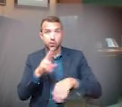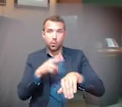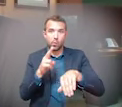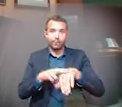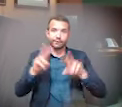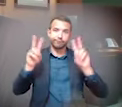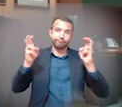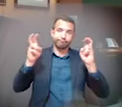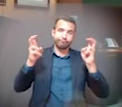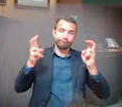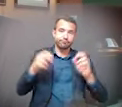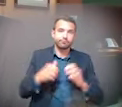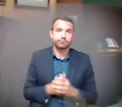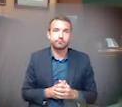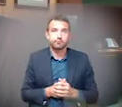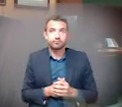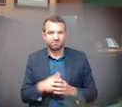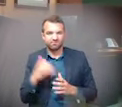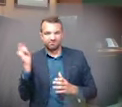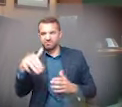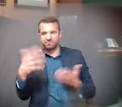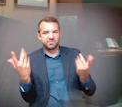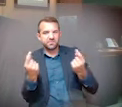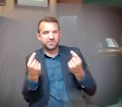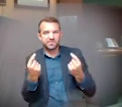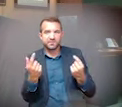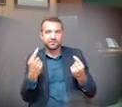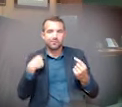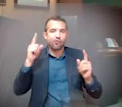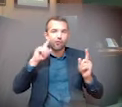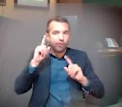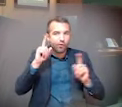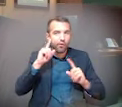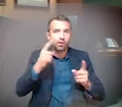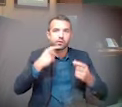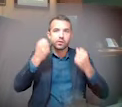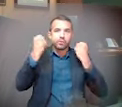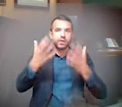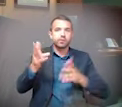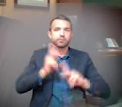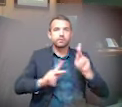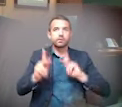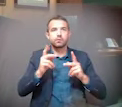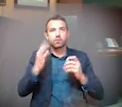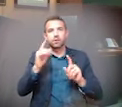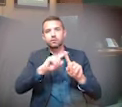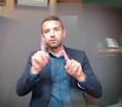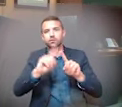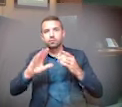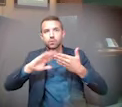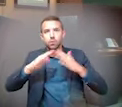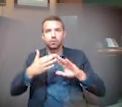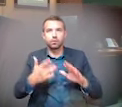of air quotes, is that I have heard a lot of people across communities say, "Ah, could we not